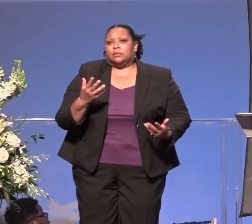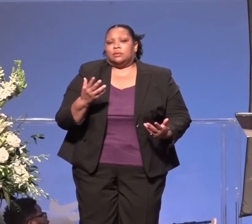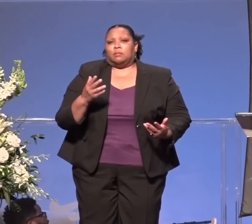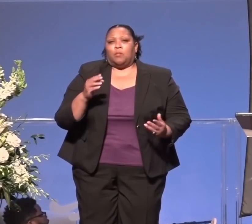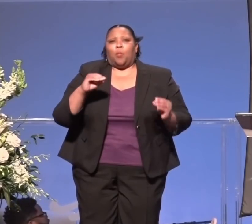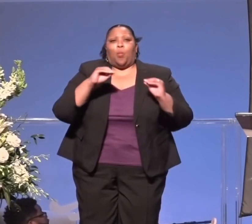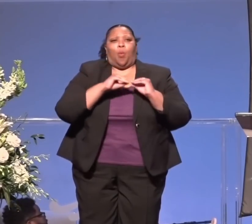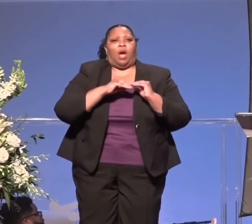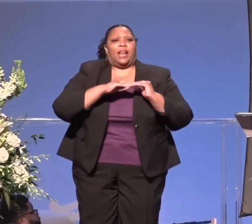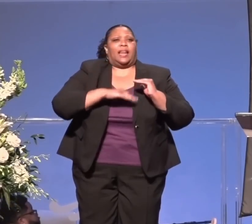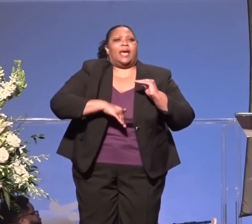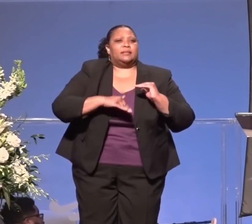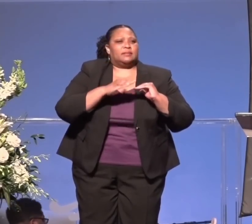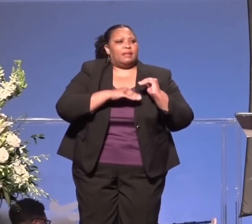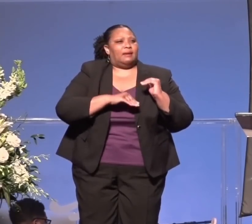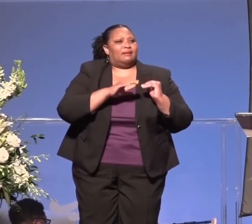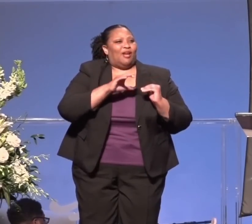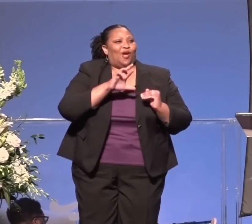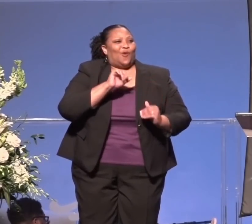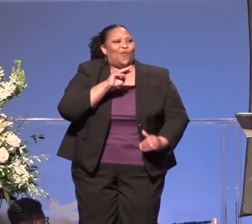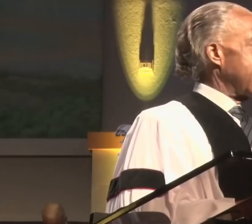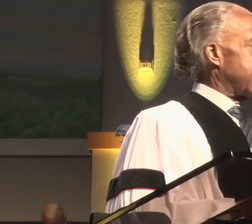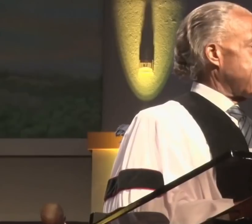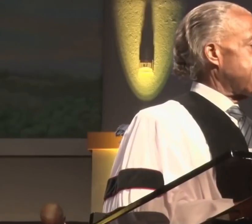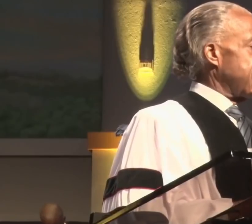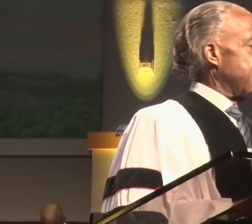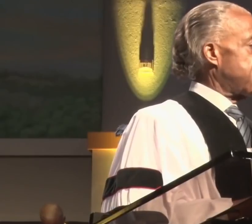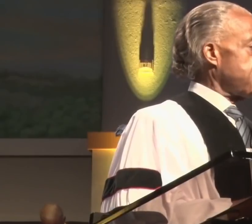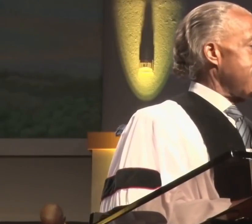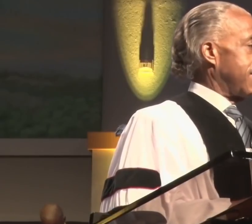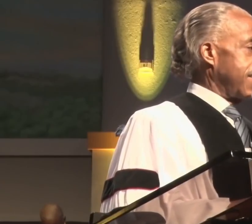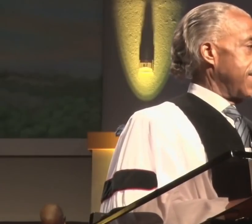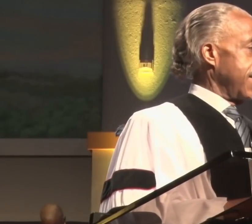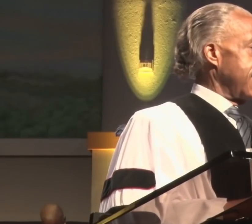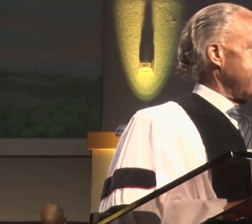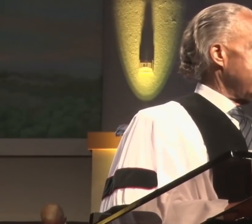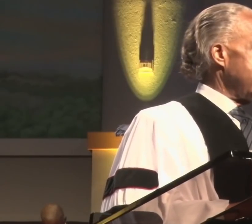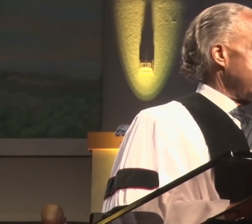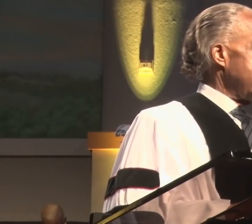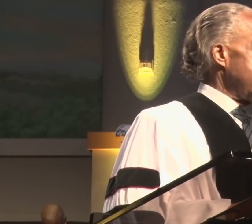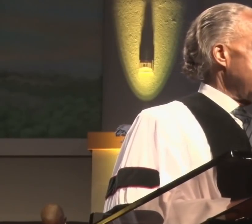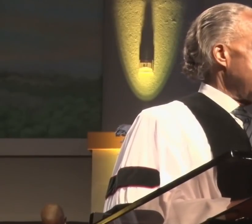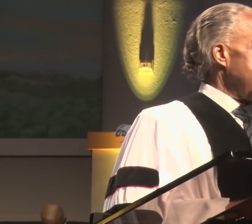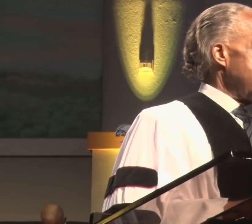ABOUT WHAT HAPPENED TO GEORGE FLOYD LIKE THERE WAS SOMETHING